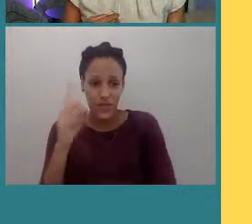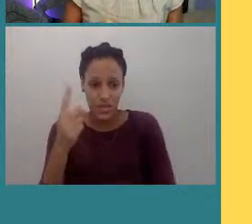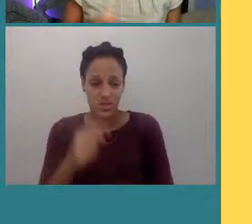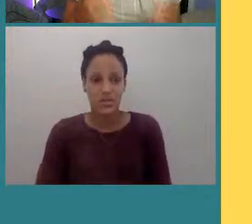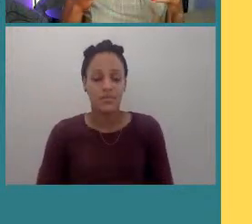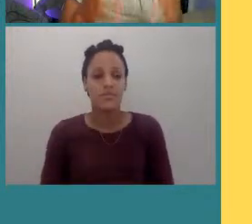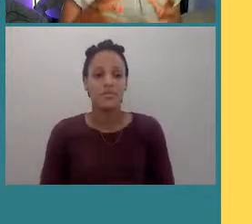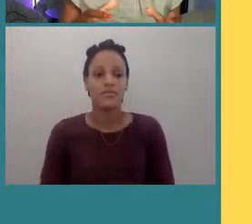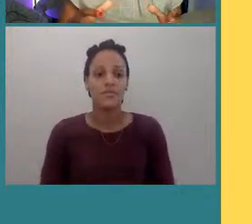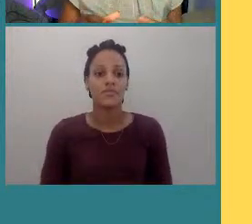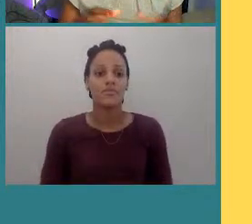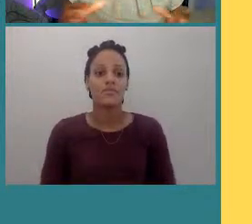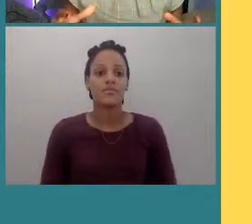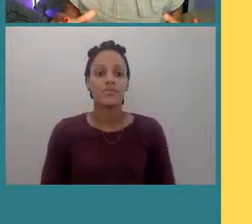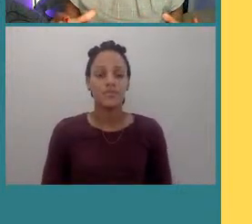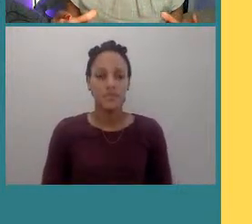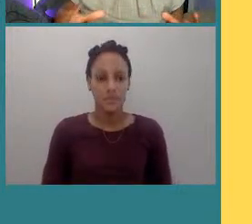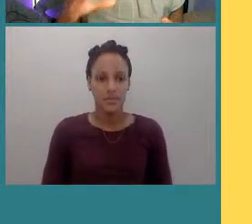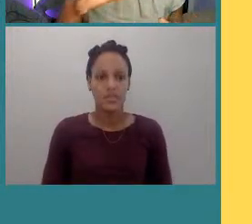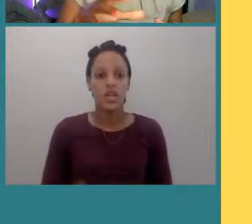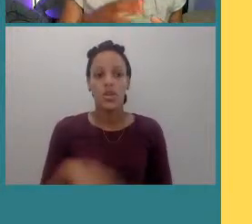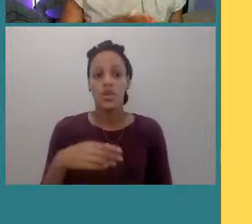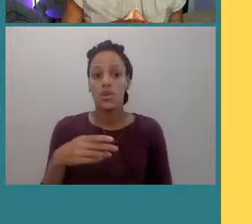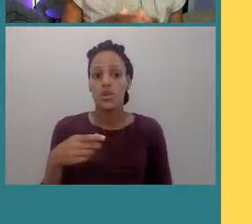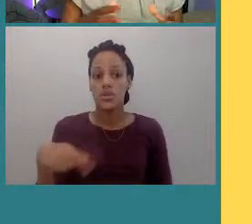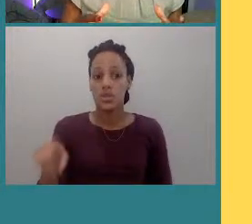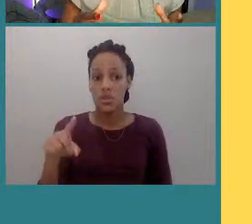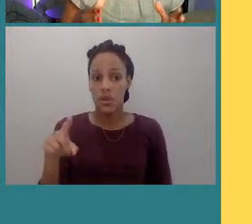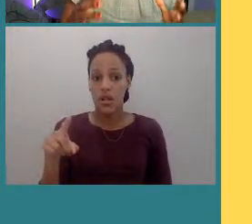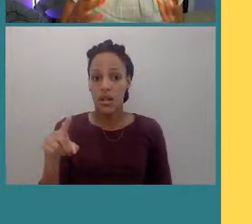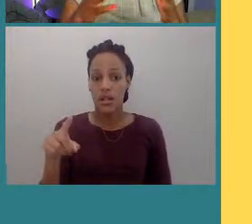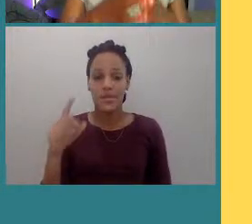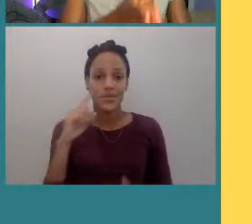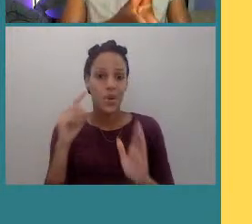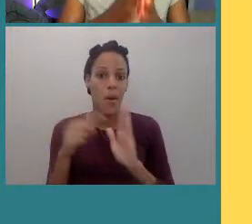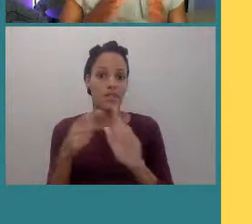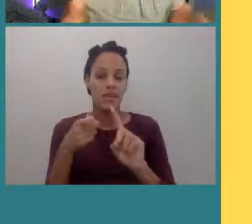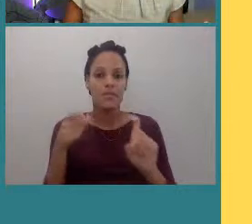trips. Do you need scripts? Literally that was my email. To be fair I happened to be